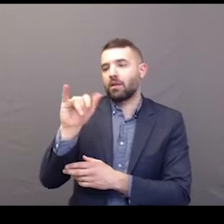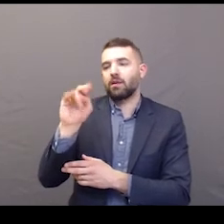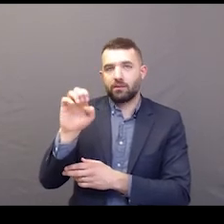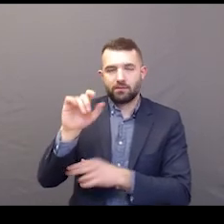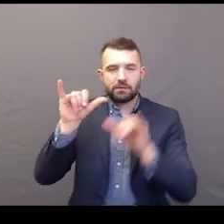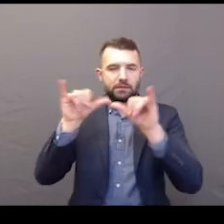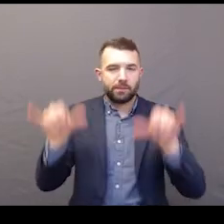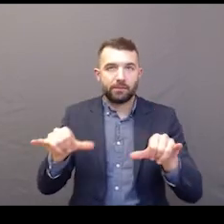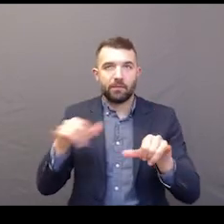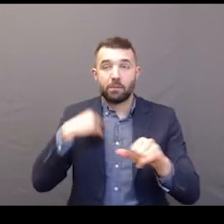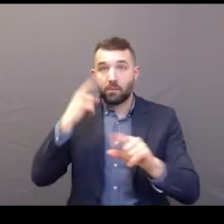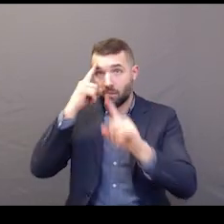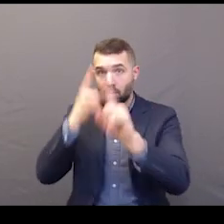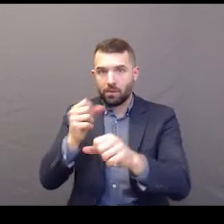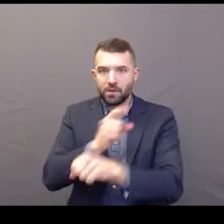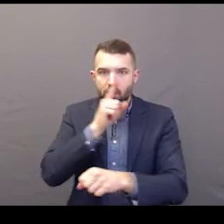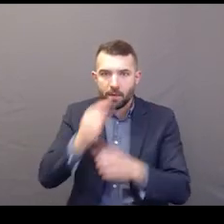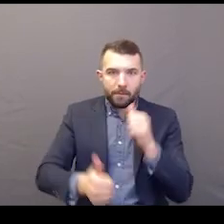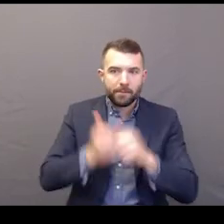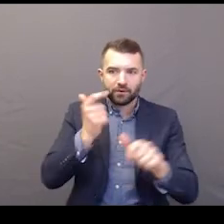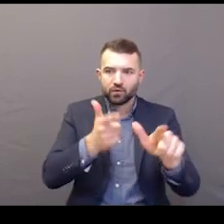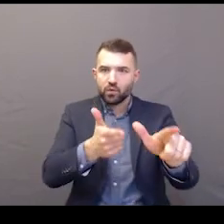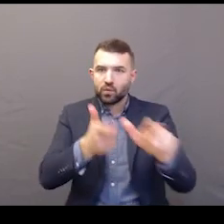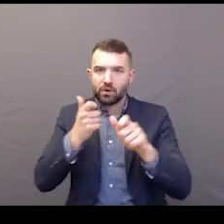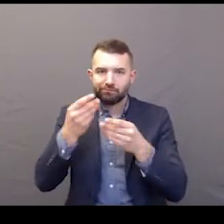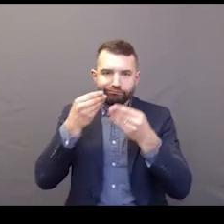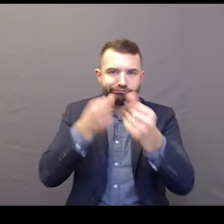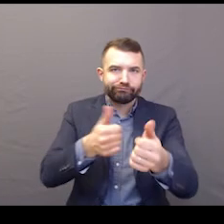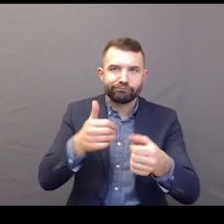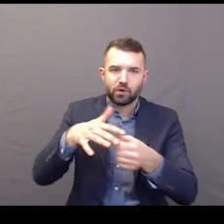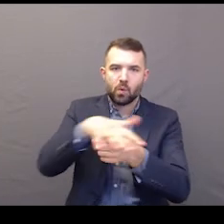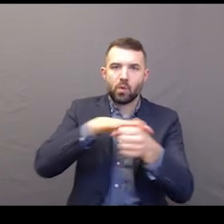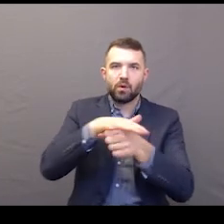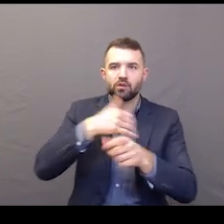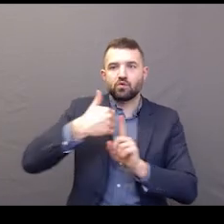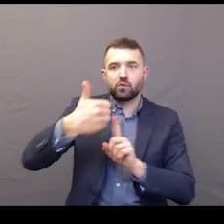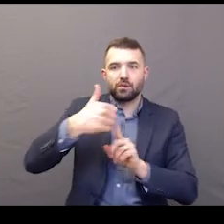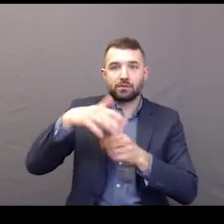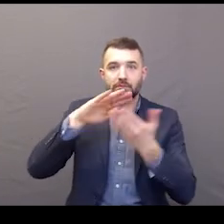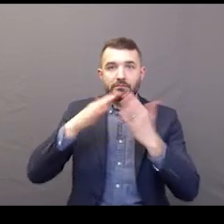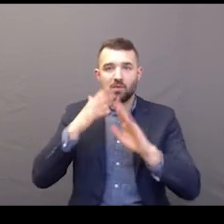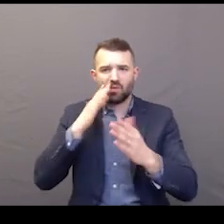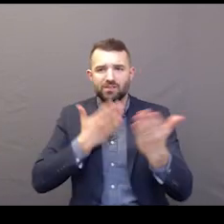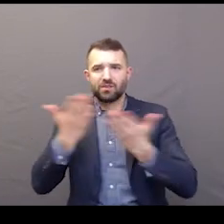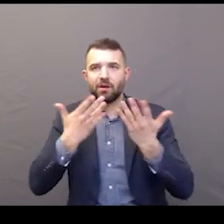and supports the most efficient local and regional transit service for the community, including avoiding duplicative service, reducing